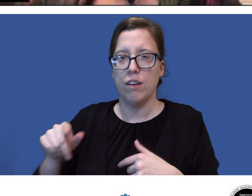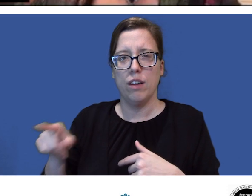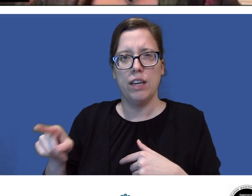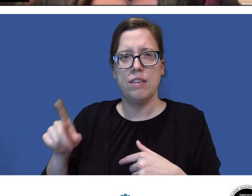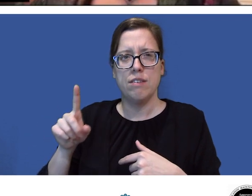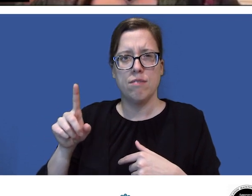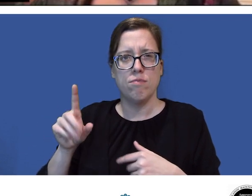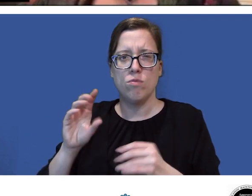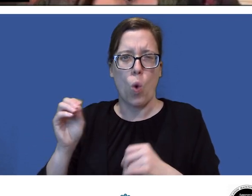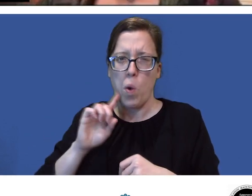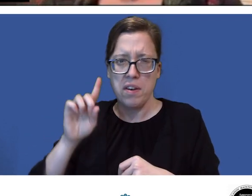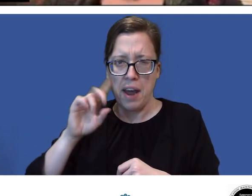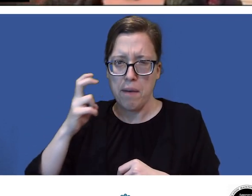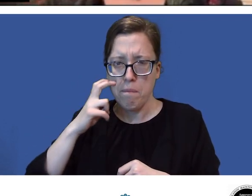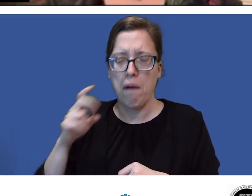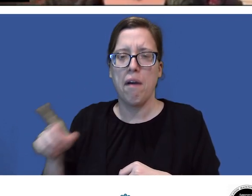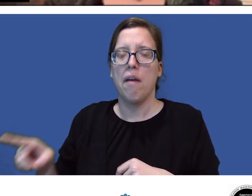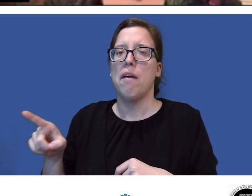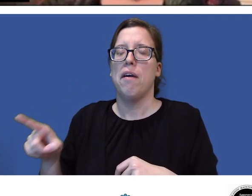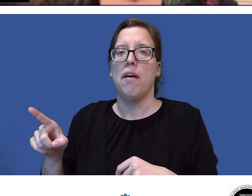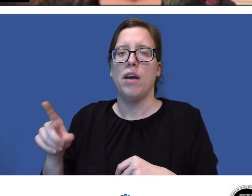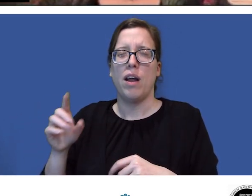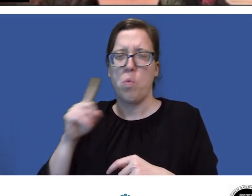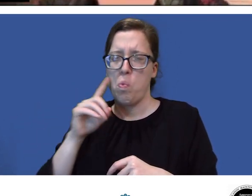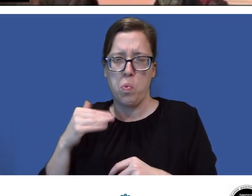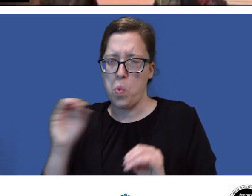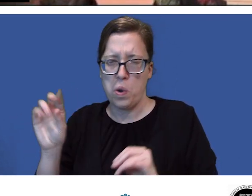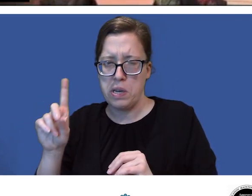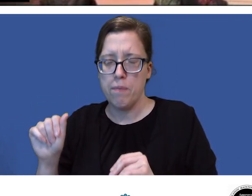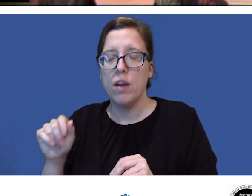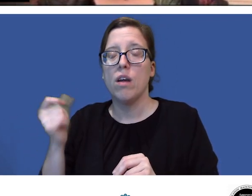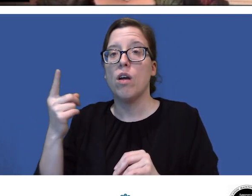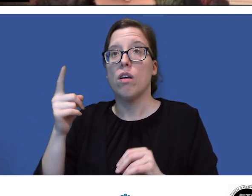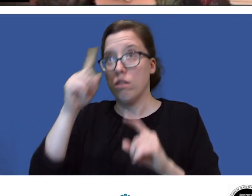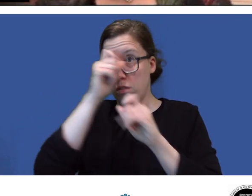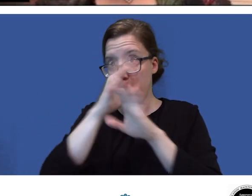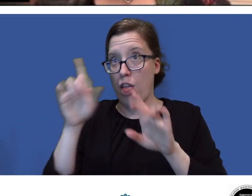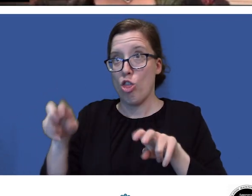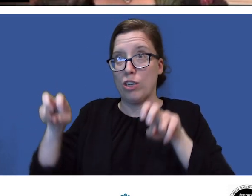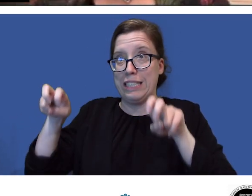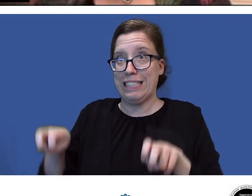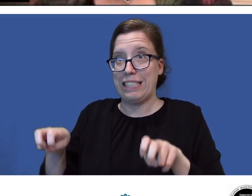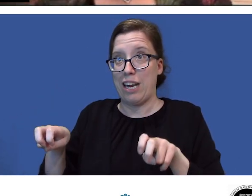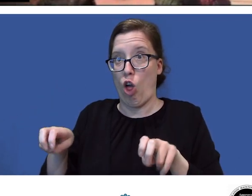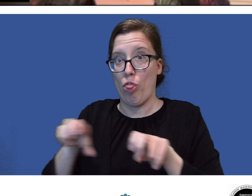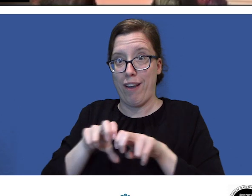I don't think the kid has any identified disability. They're sitting on the couch watching television.